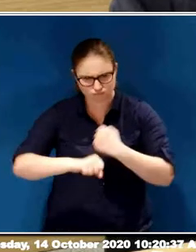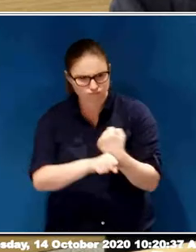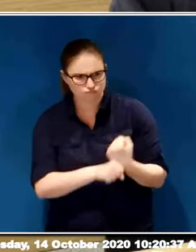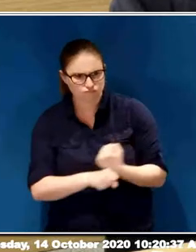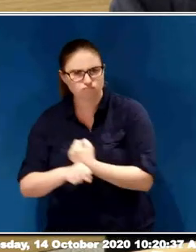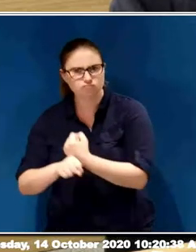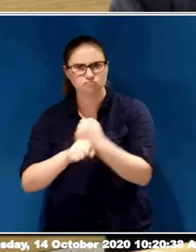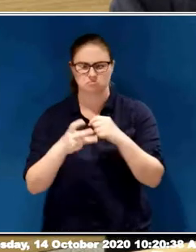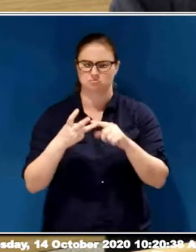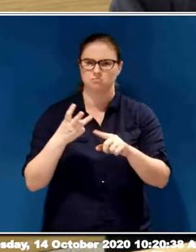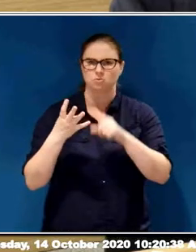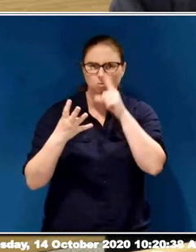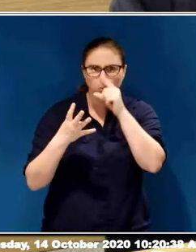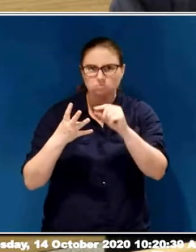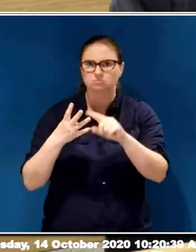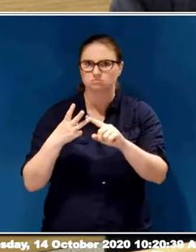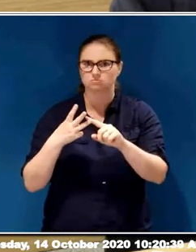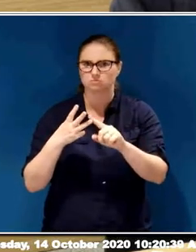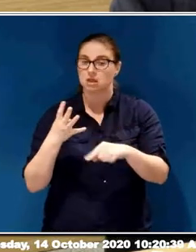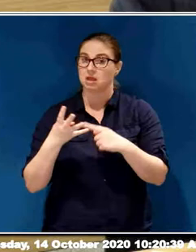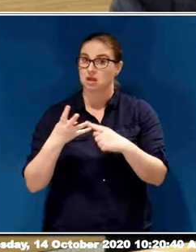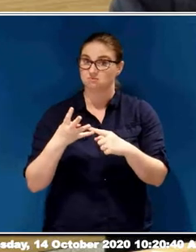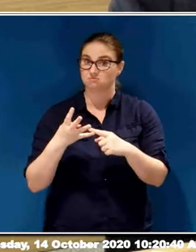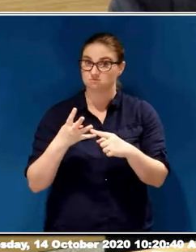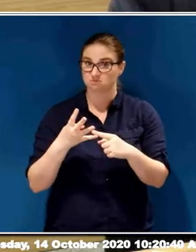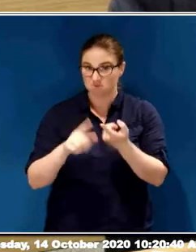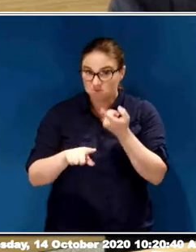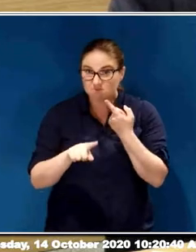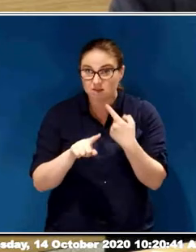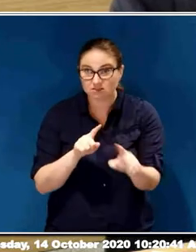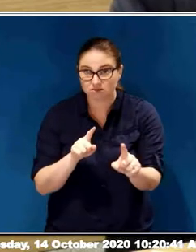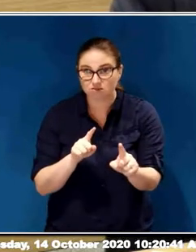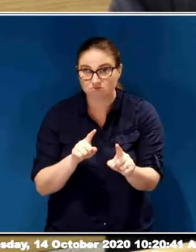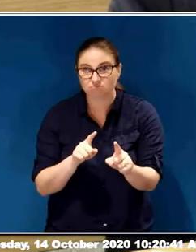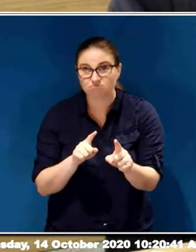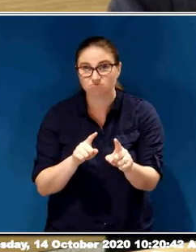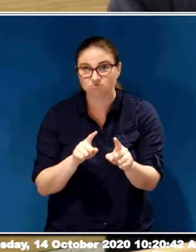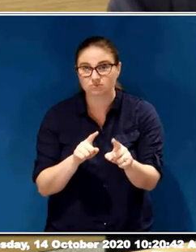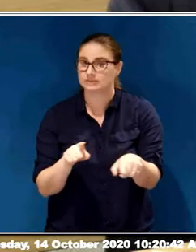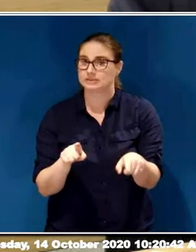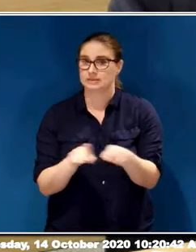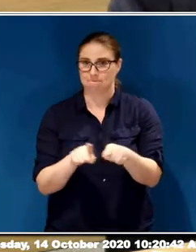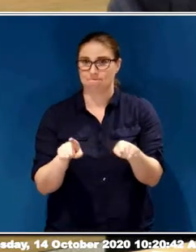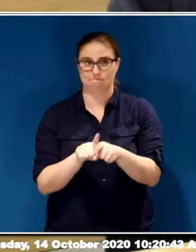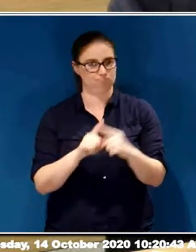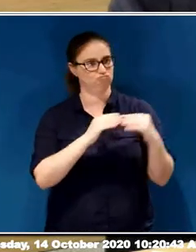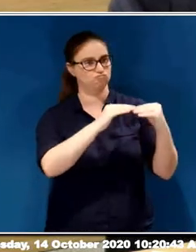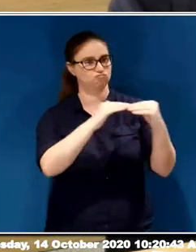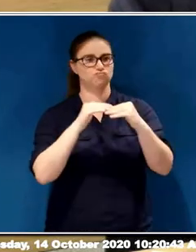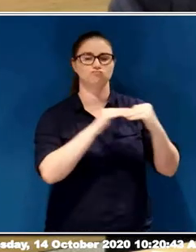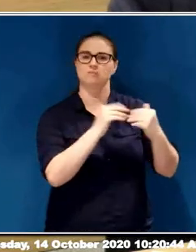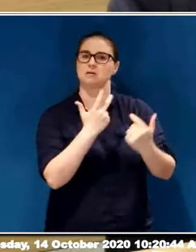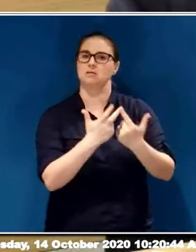passing grades at the same curriculum level as his Year 7 peers.